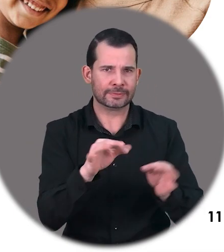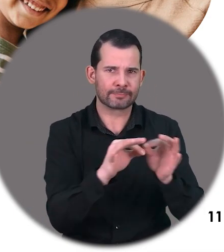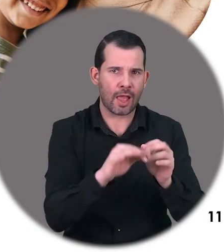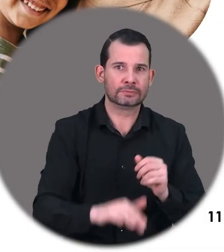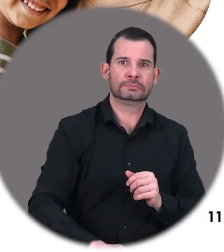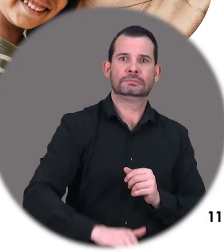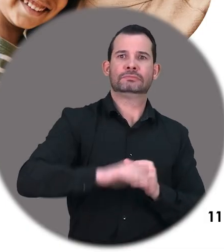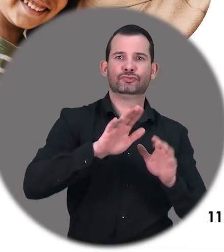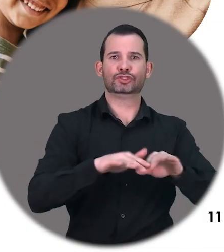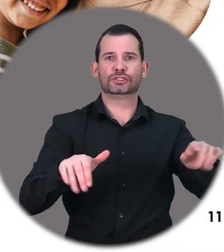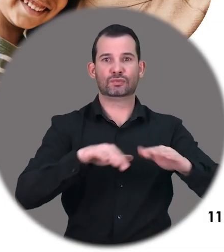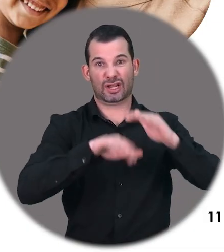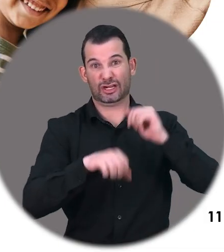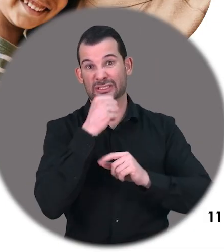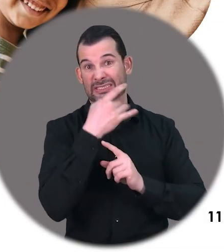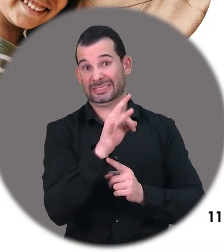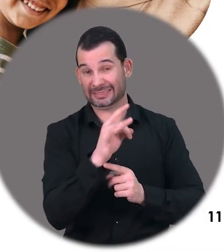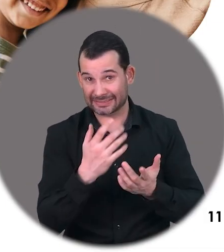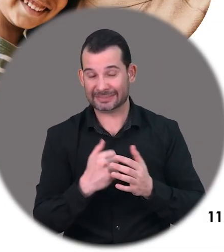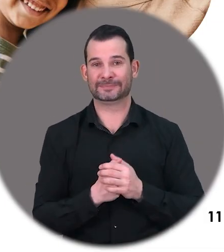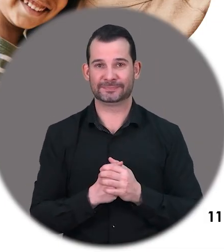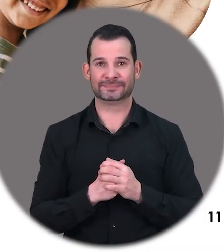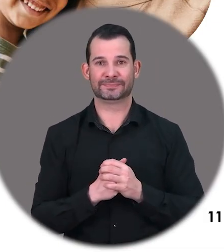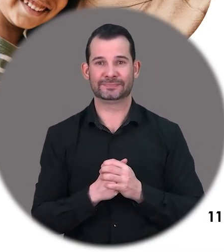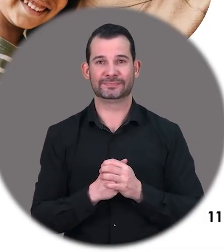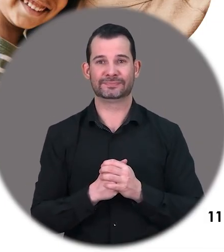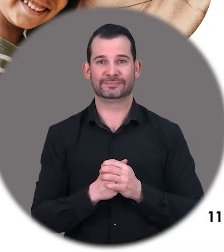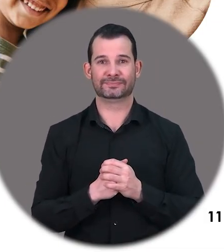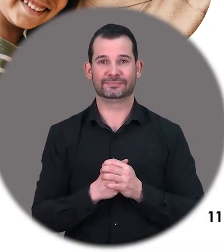to help with the cost of raising children under the age of 18.